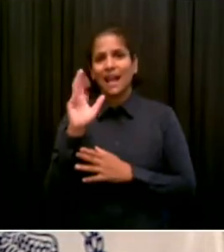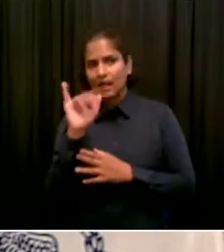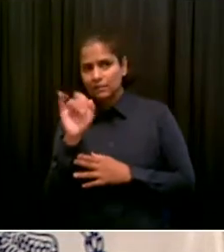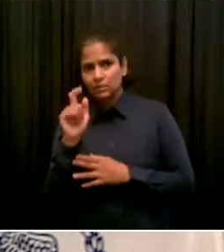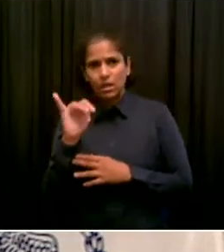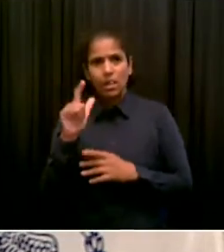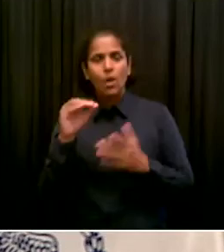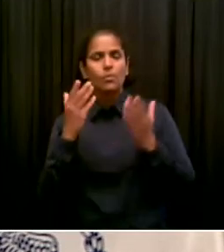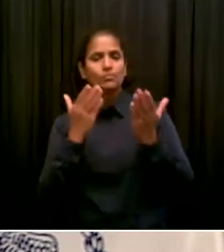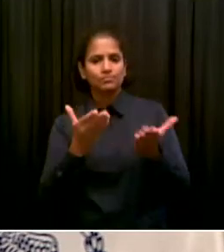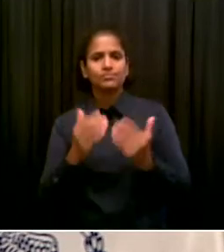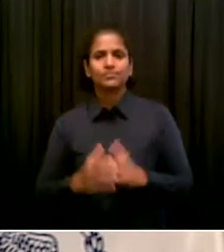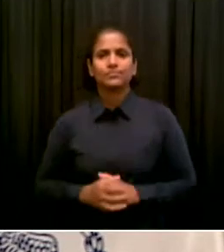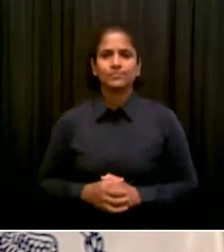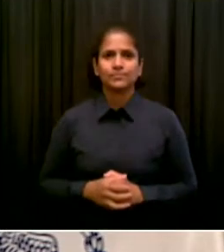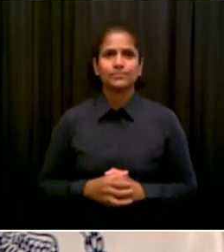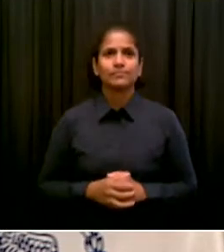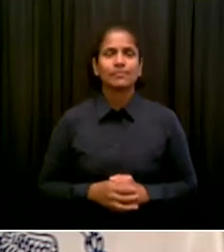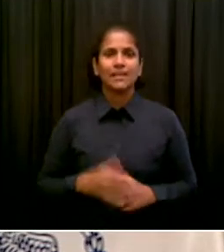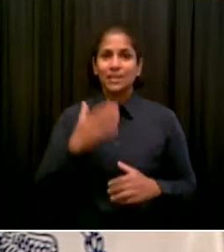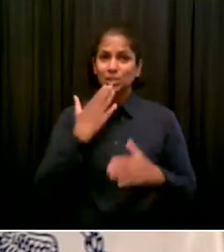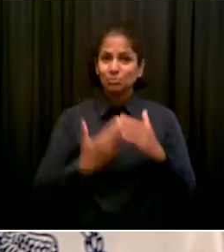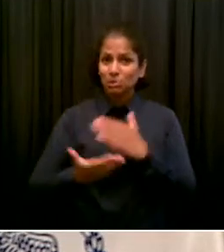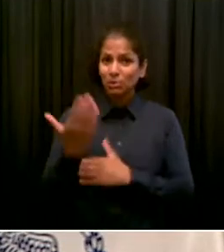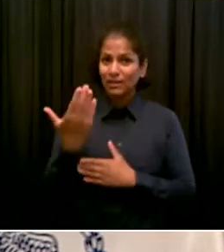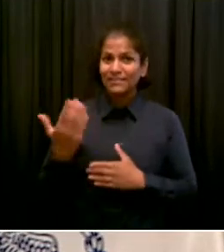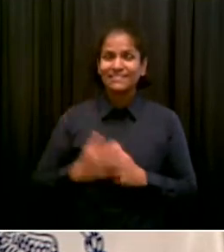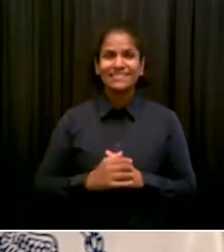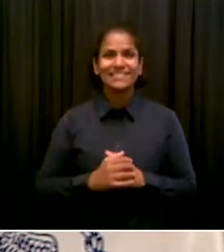COMING BACK IN BROADWAY, WHAT